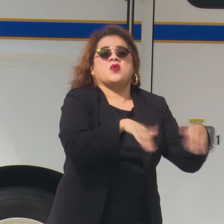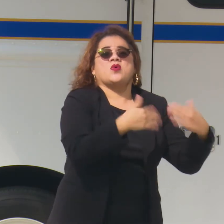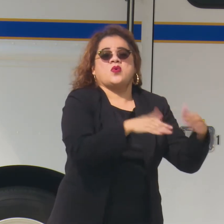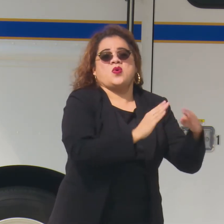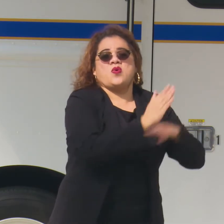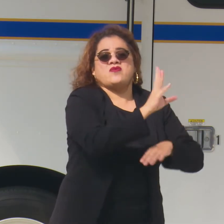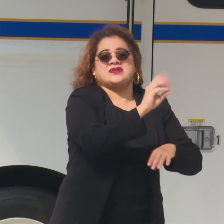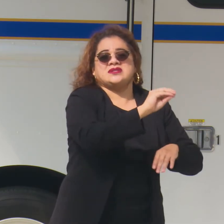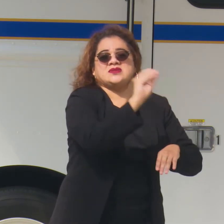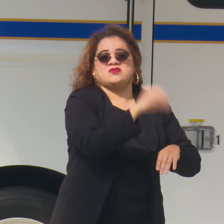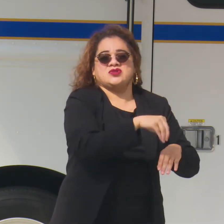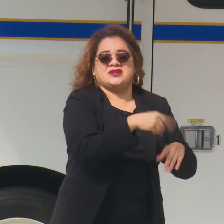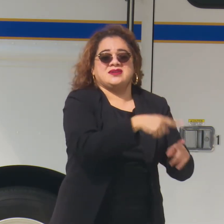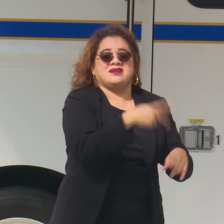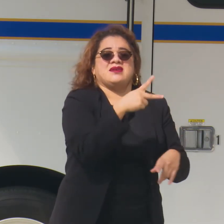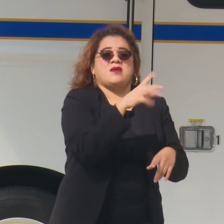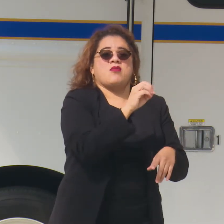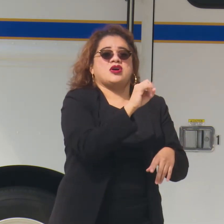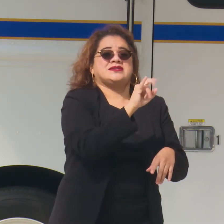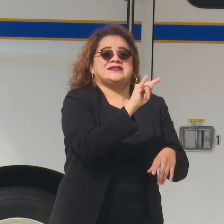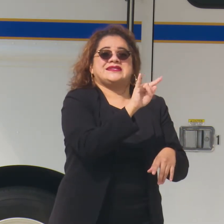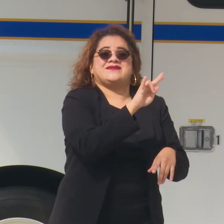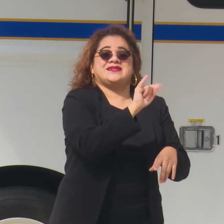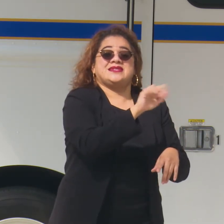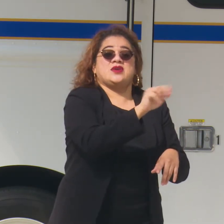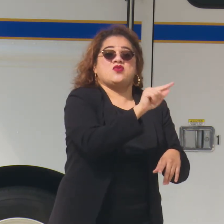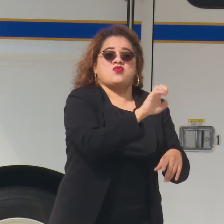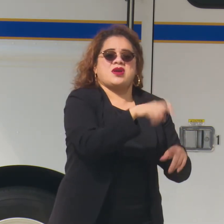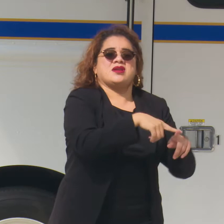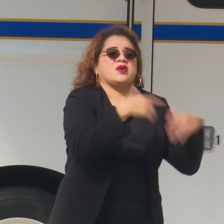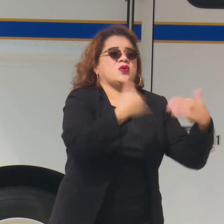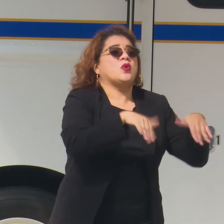and those that actually live and reside here.